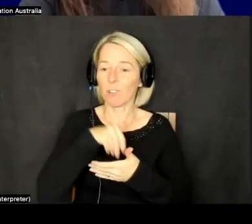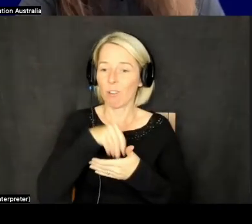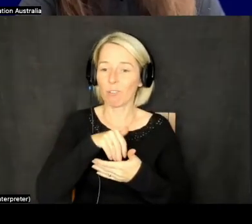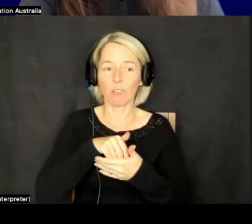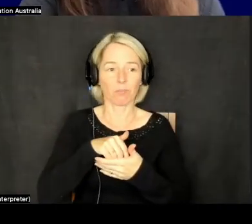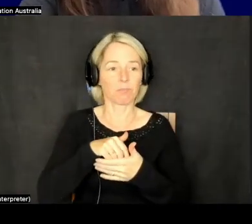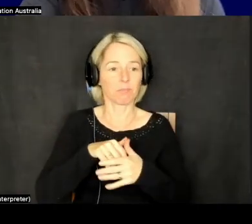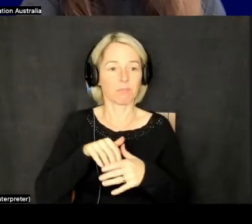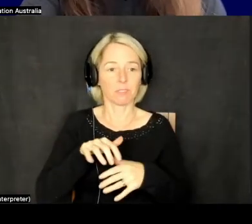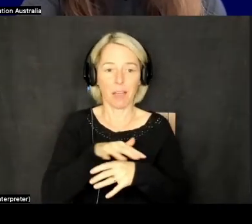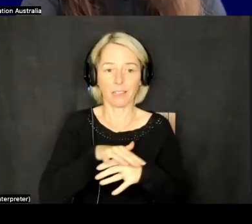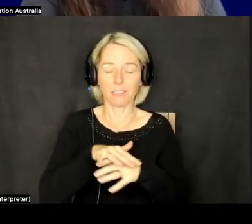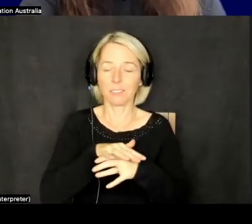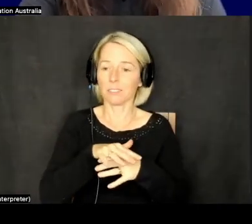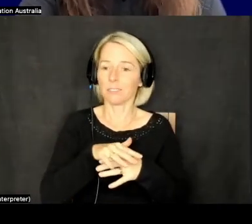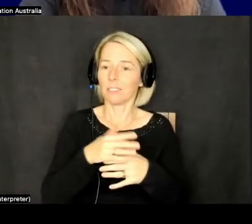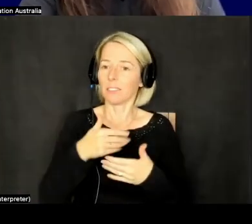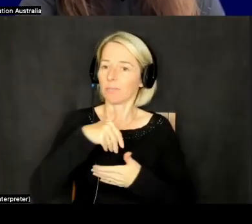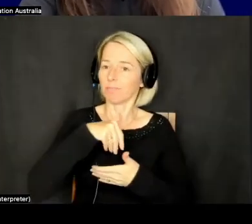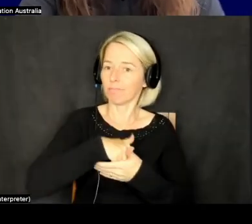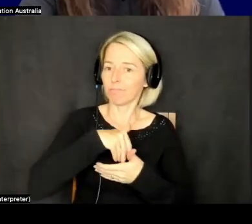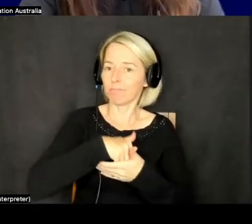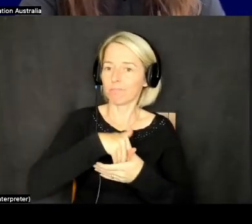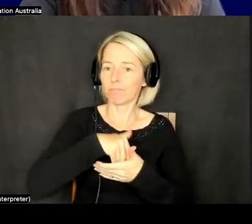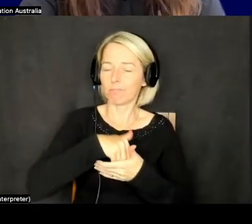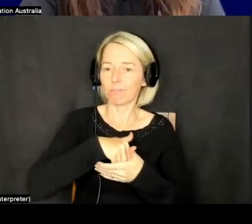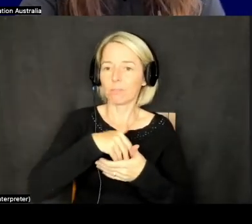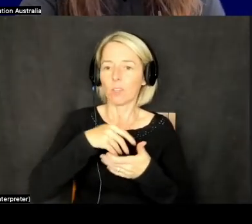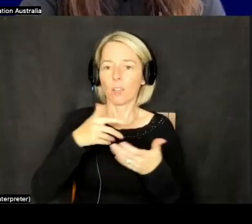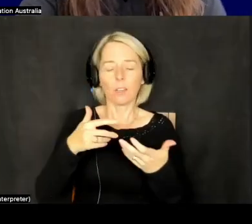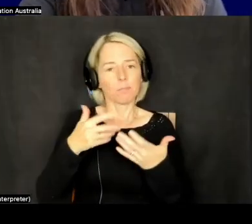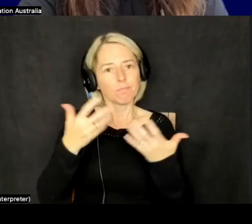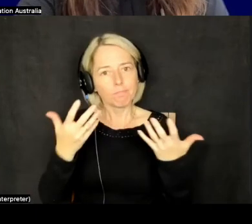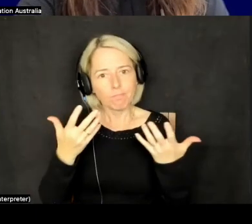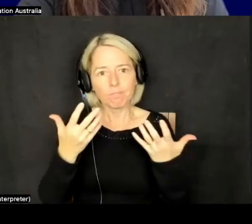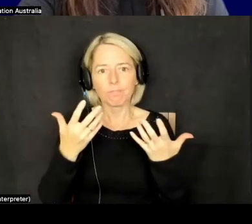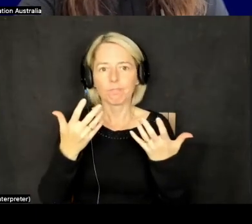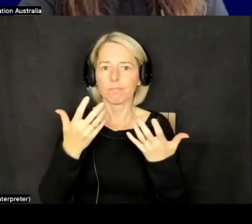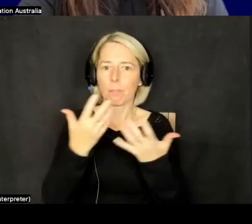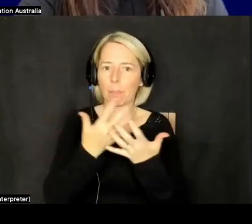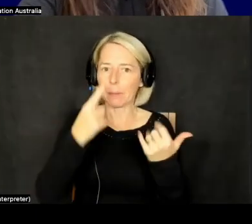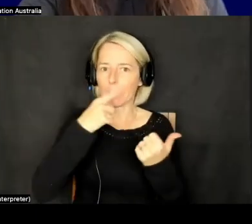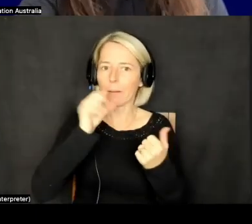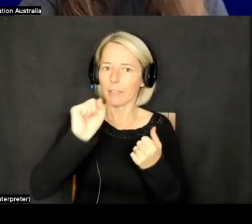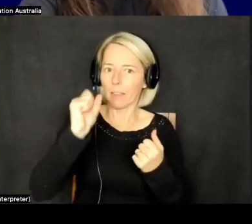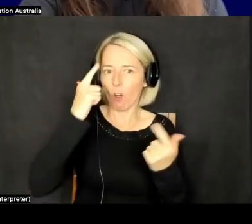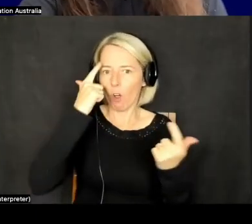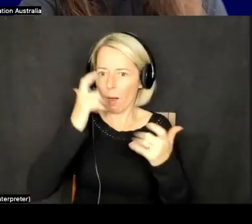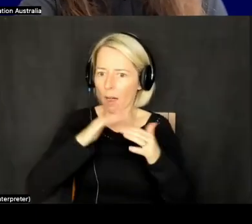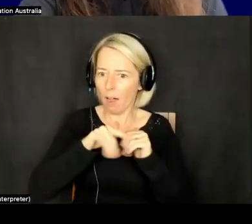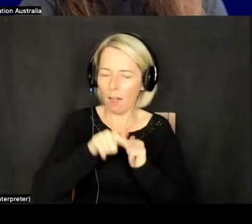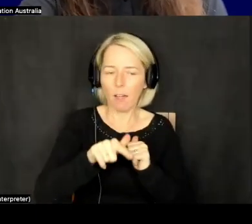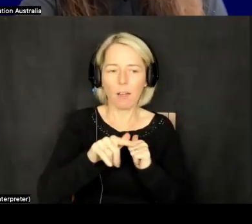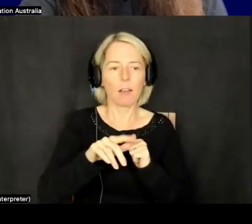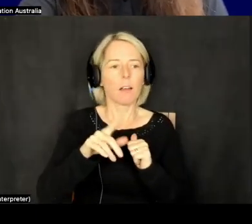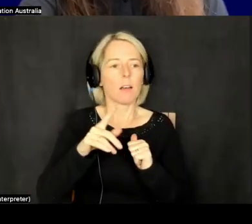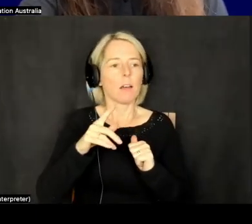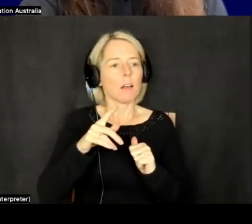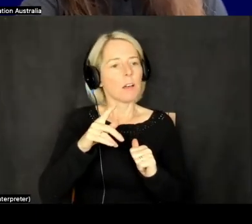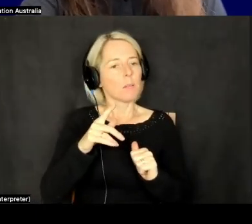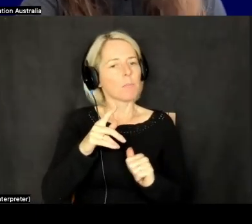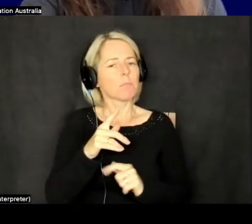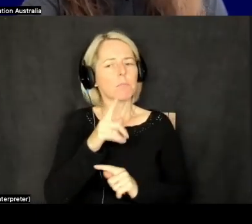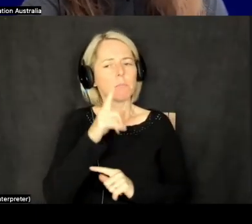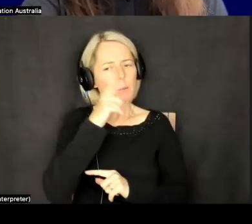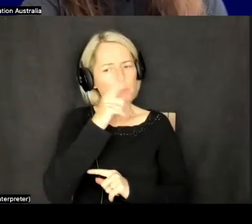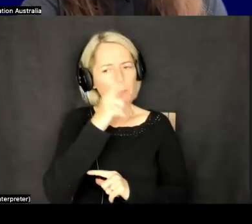say or hypothesise about the internal state. The experts may well be the family who are observing